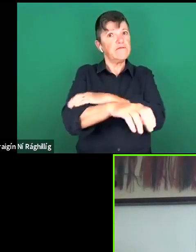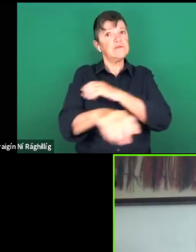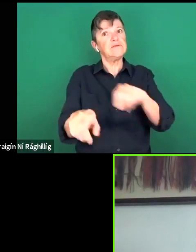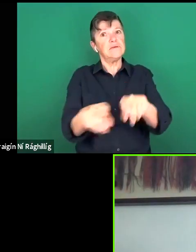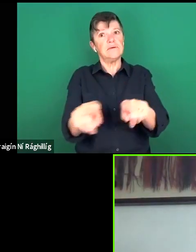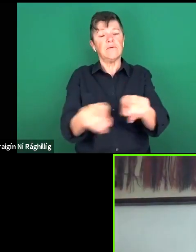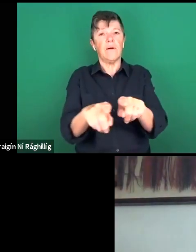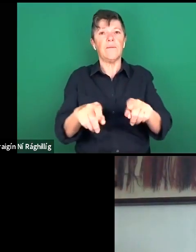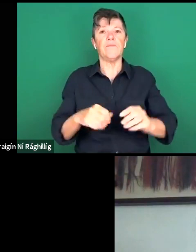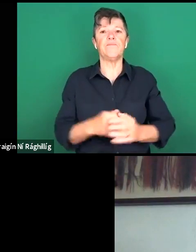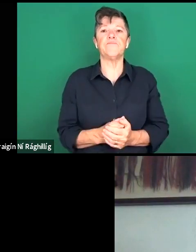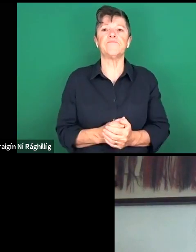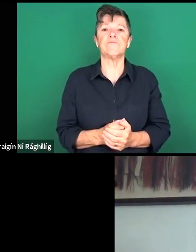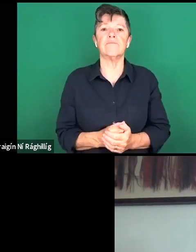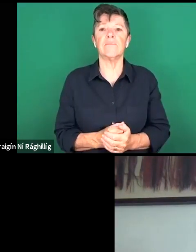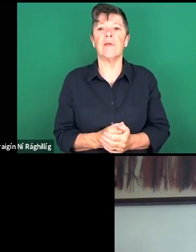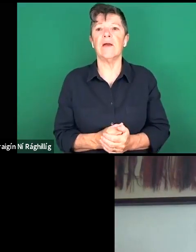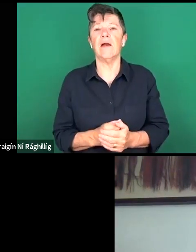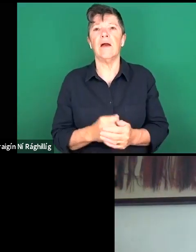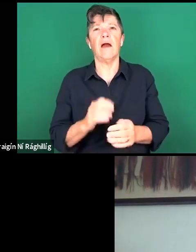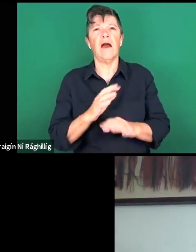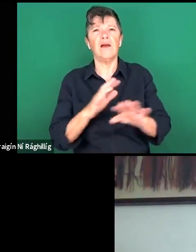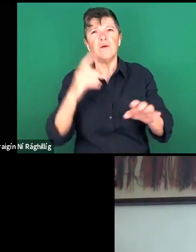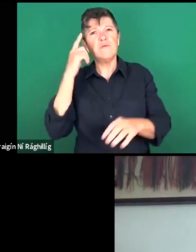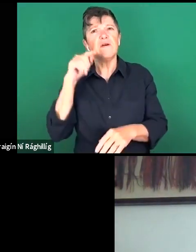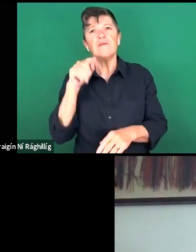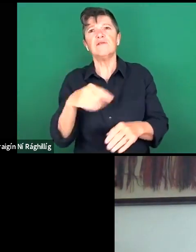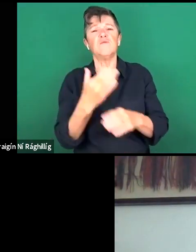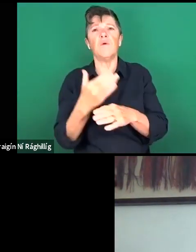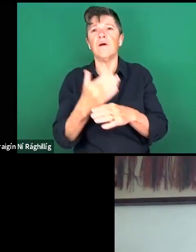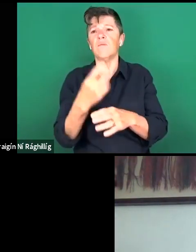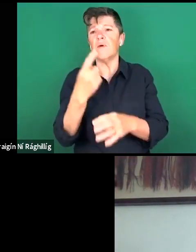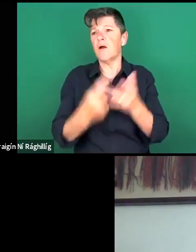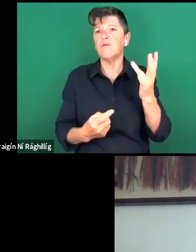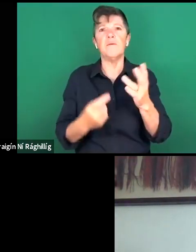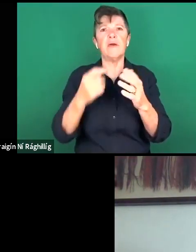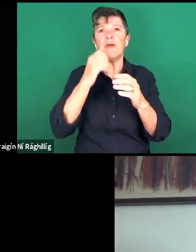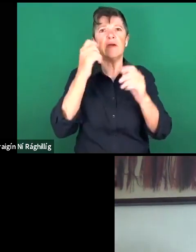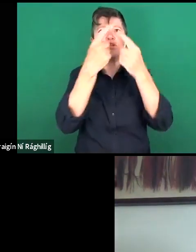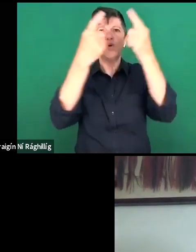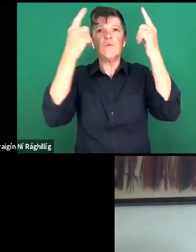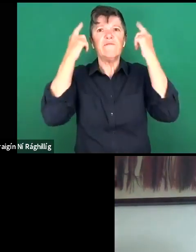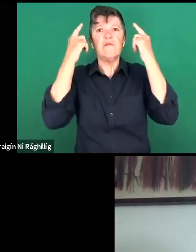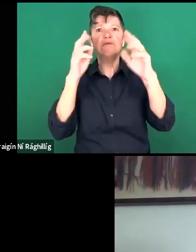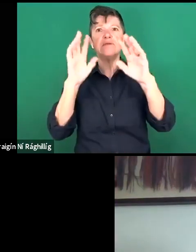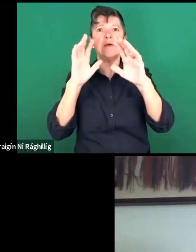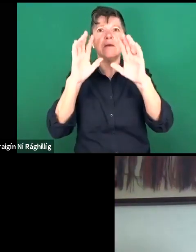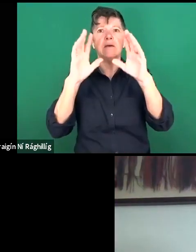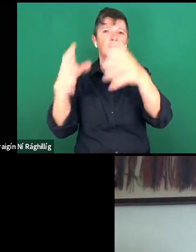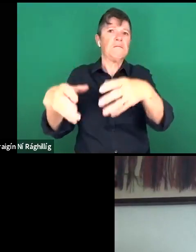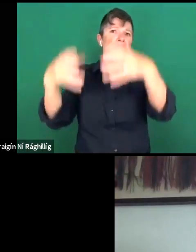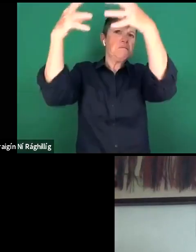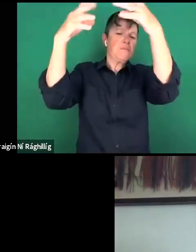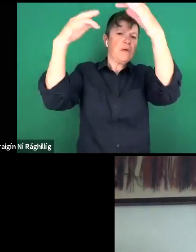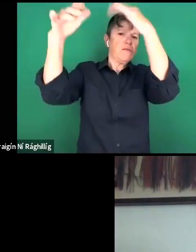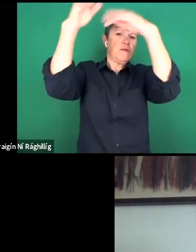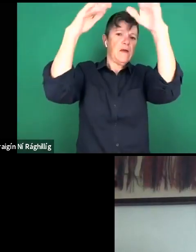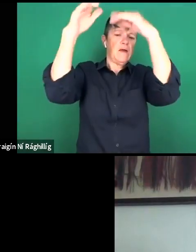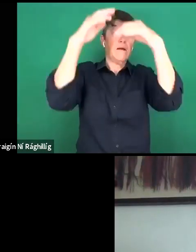comprehensive which is derived that post colonial societies could use instead of notions of